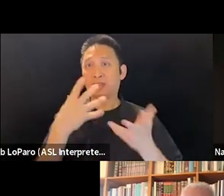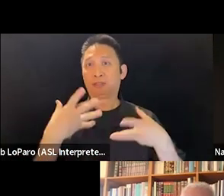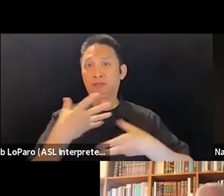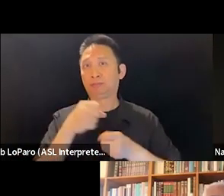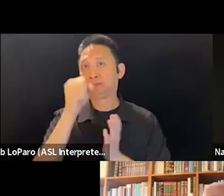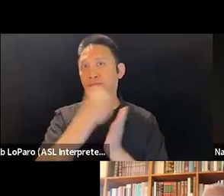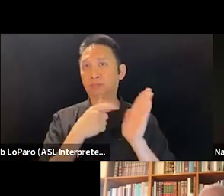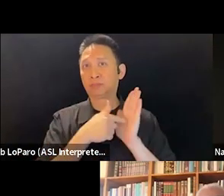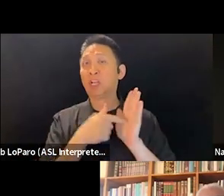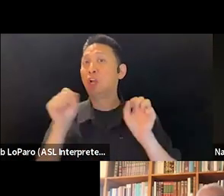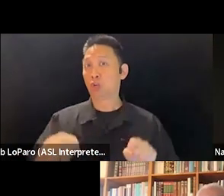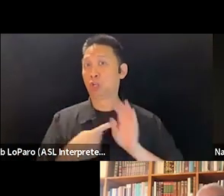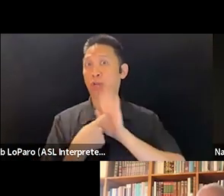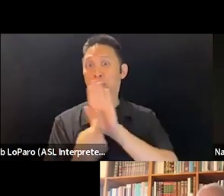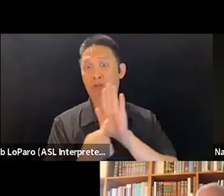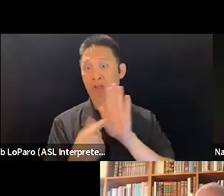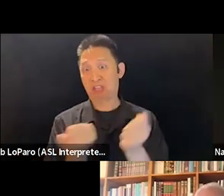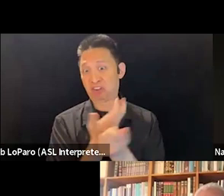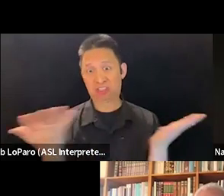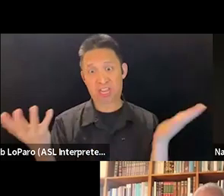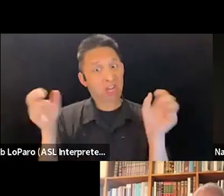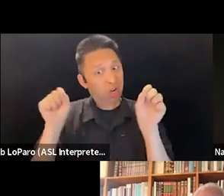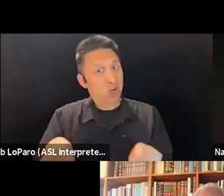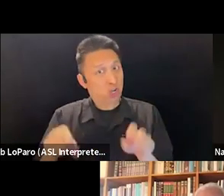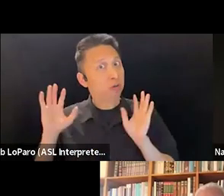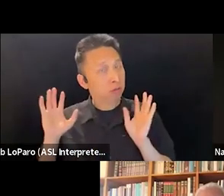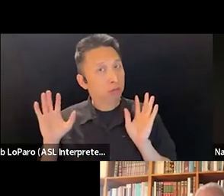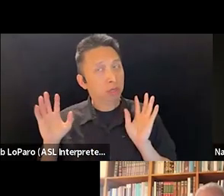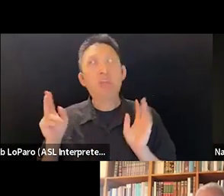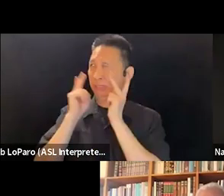When you watch images, okay, everything is becoming obvious